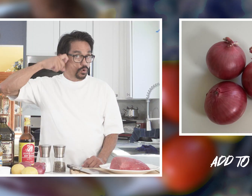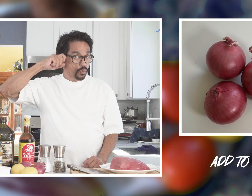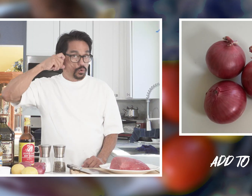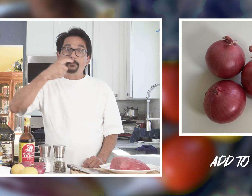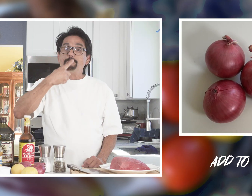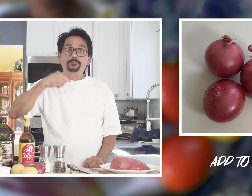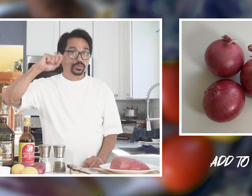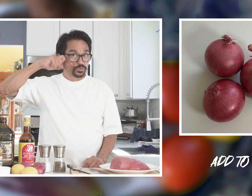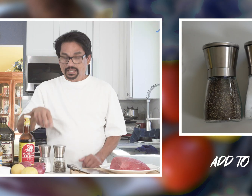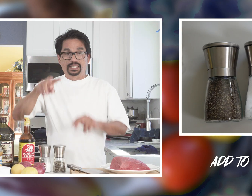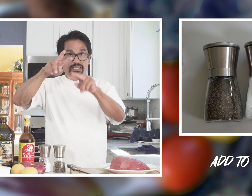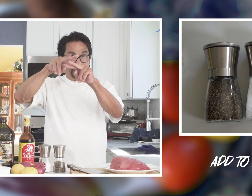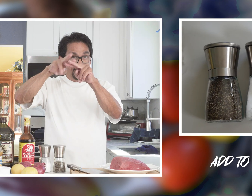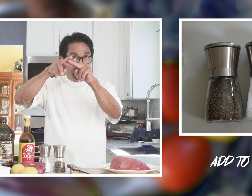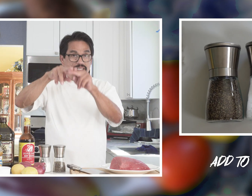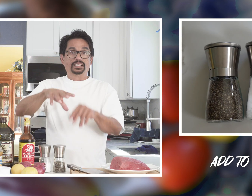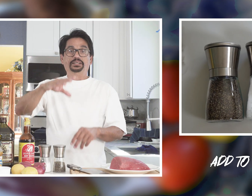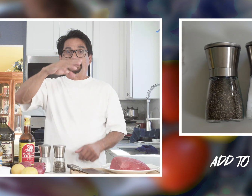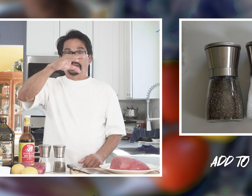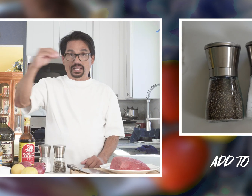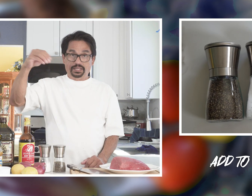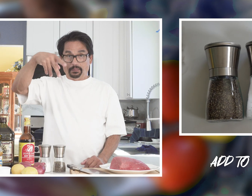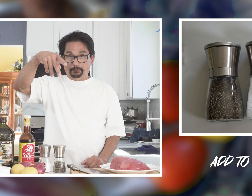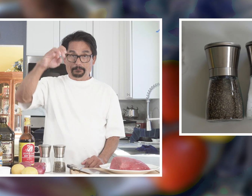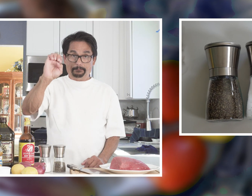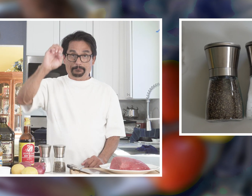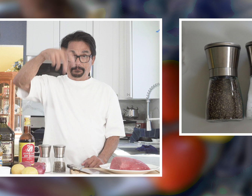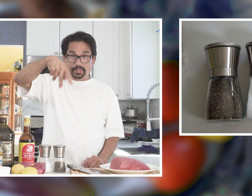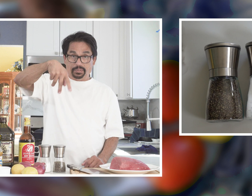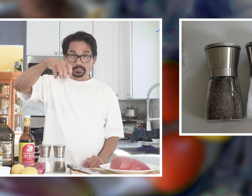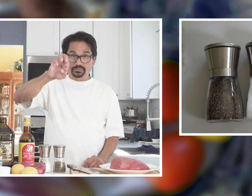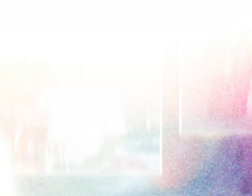Red Onion Salt & Pepper